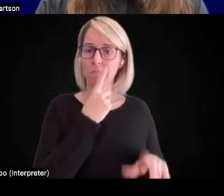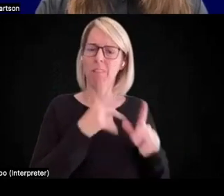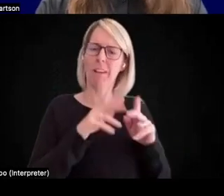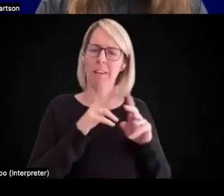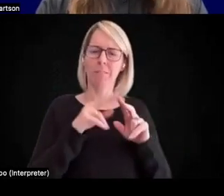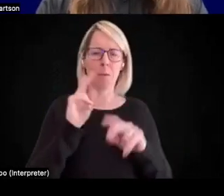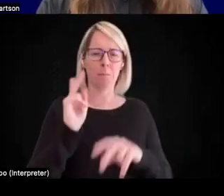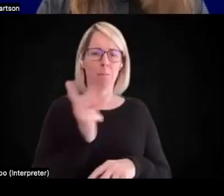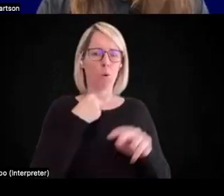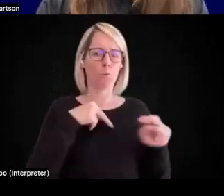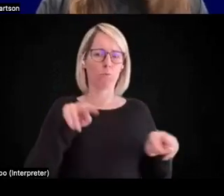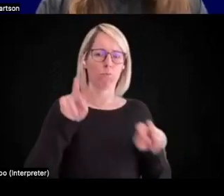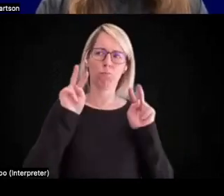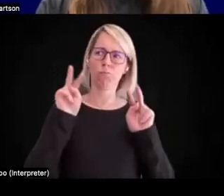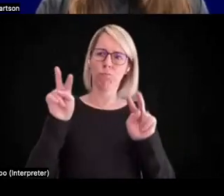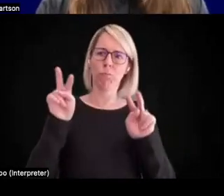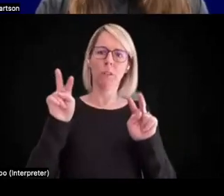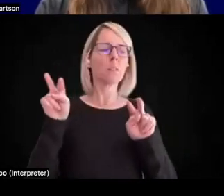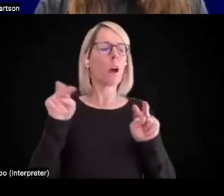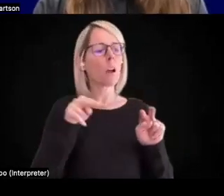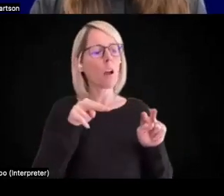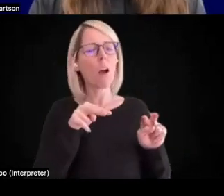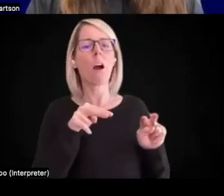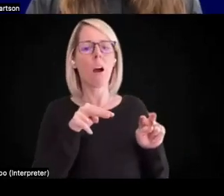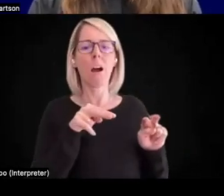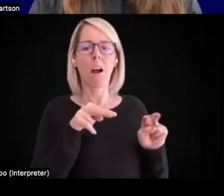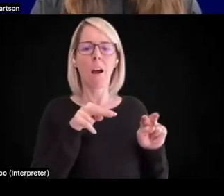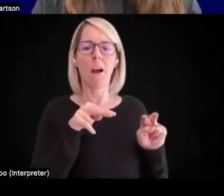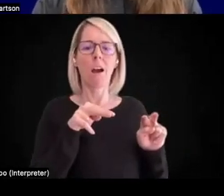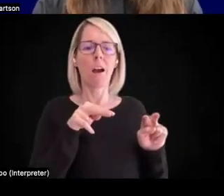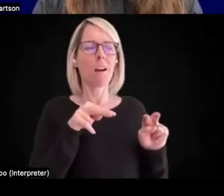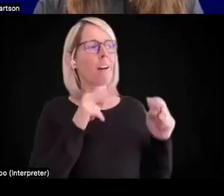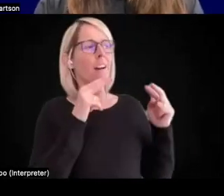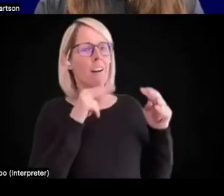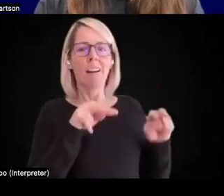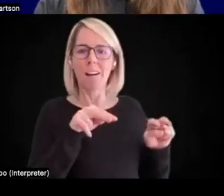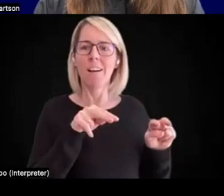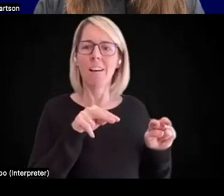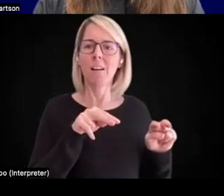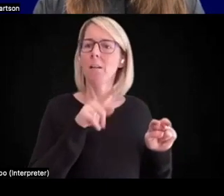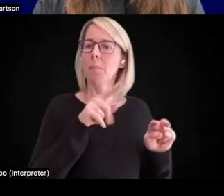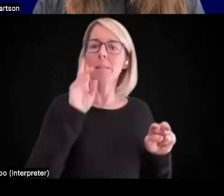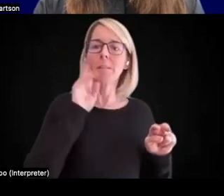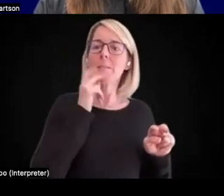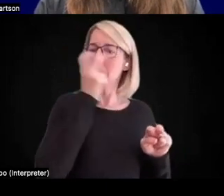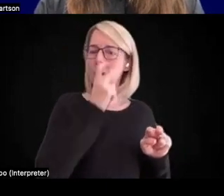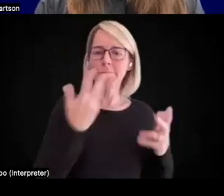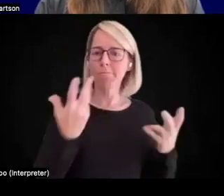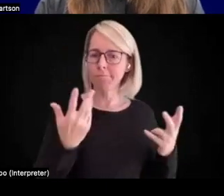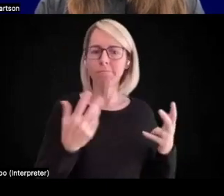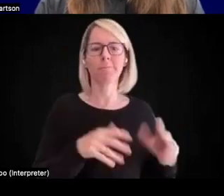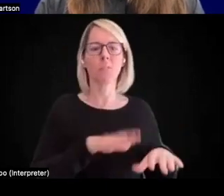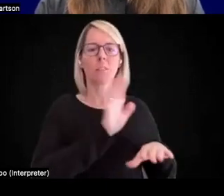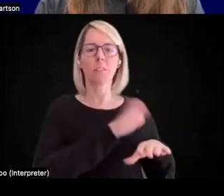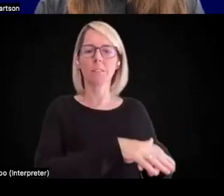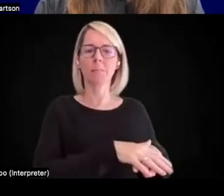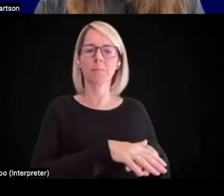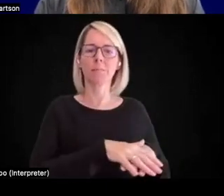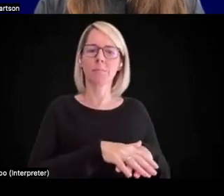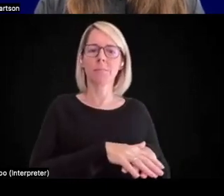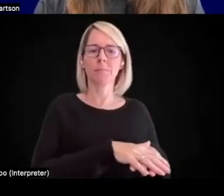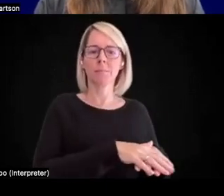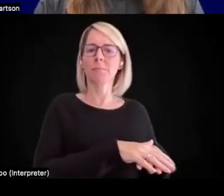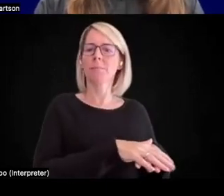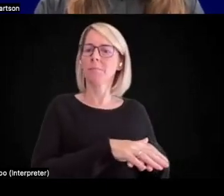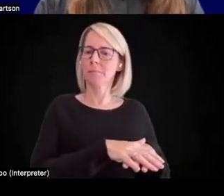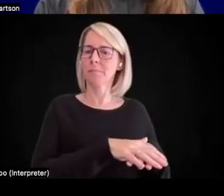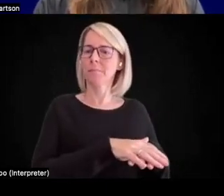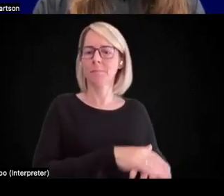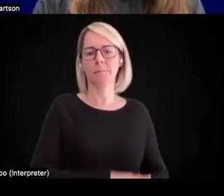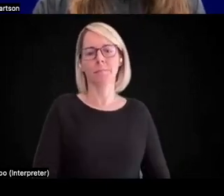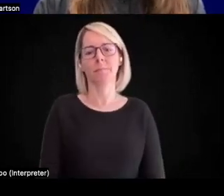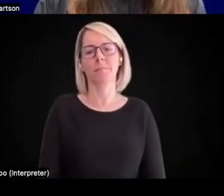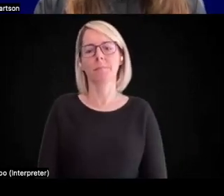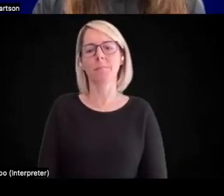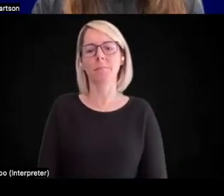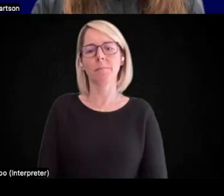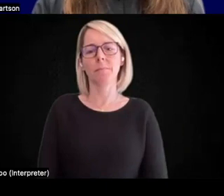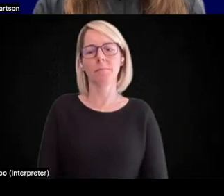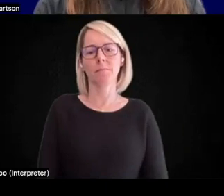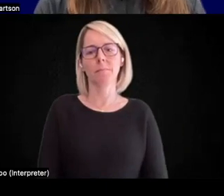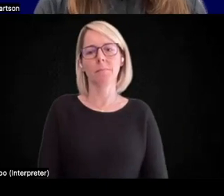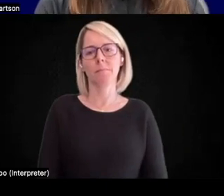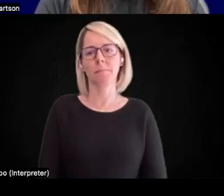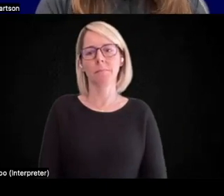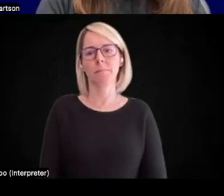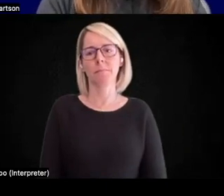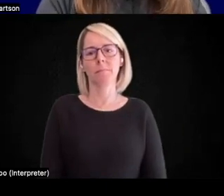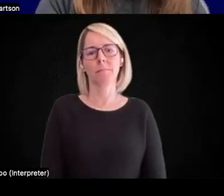the hand is doing that instead. As the hand moves down the piano,